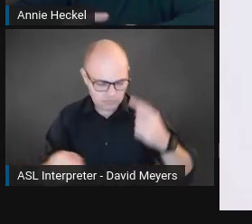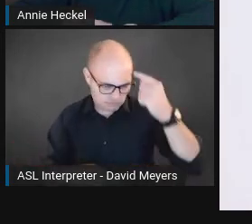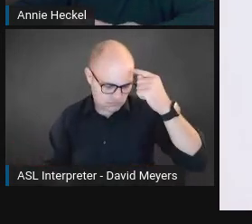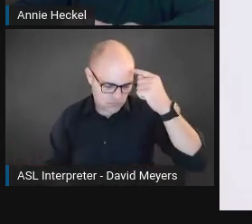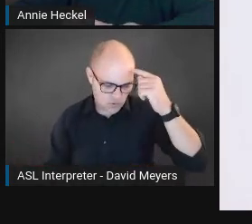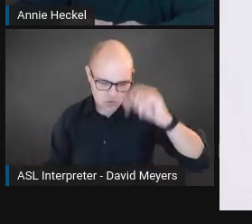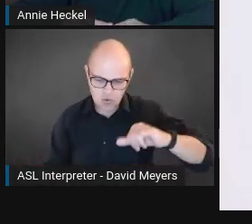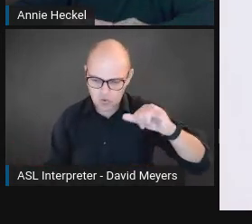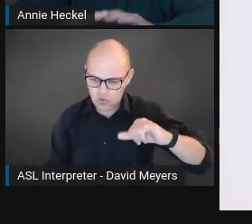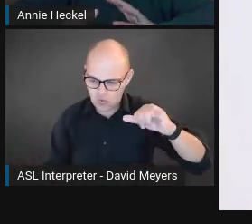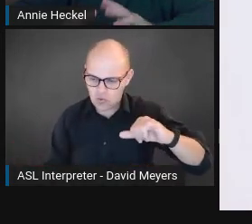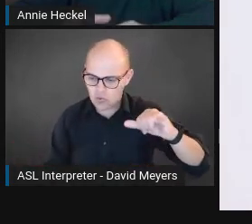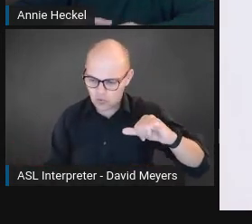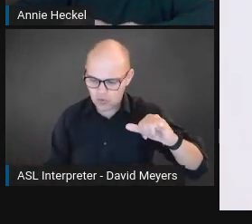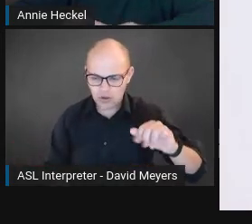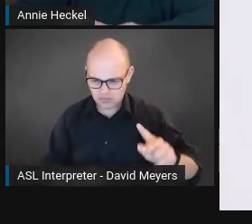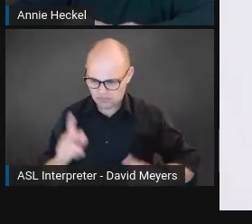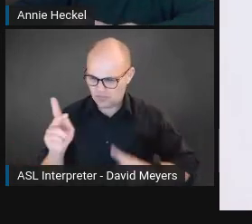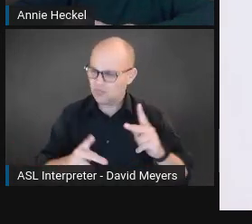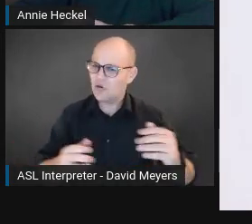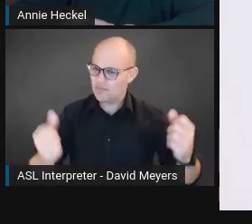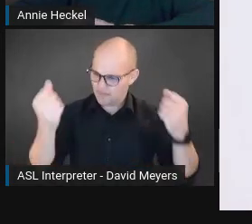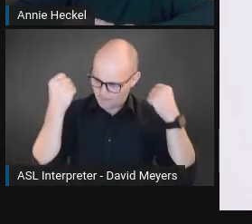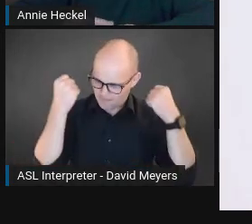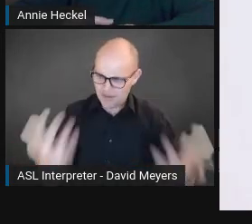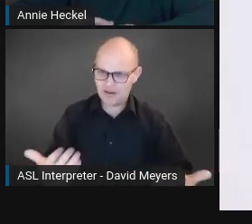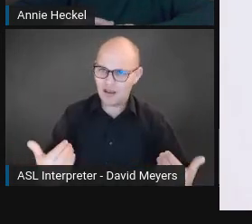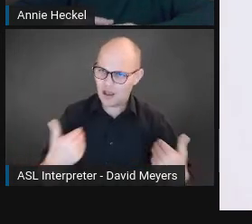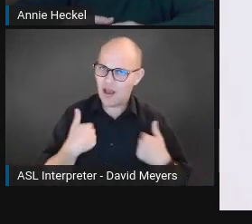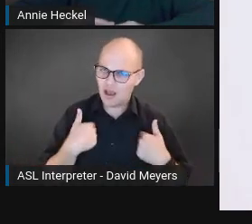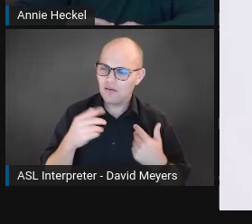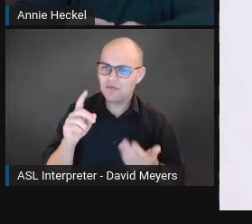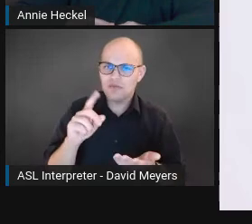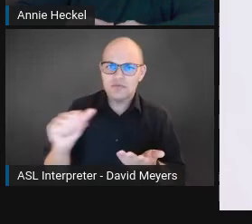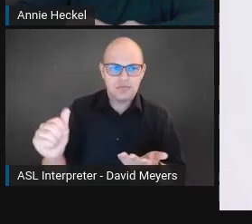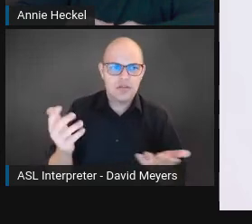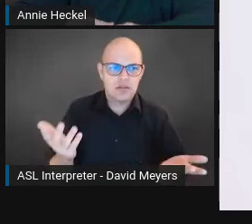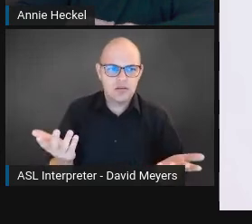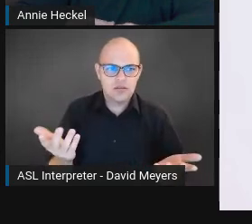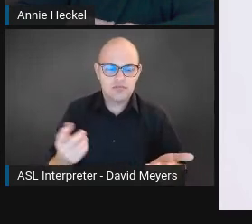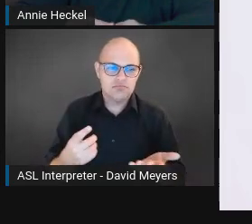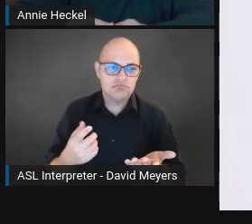do have disabilities, at any one given time it's something like 26%